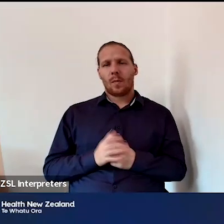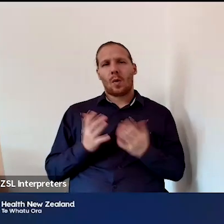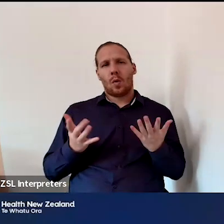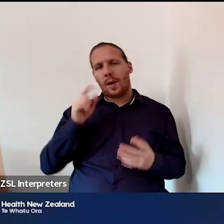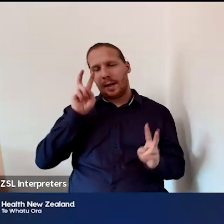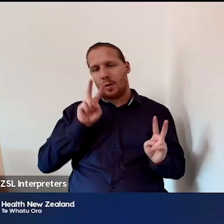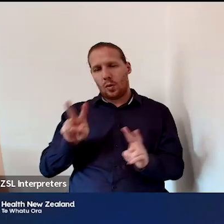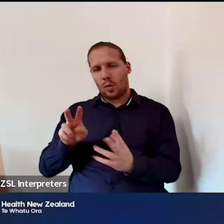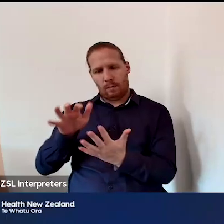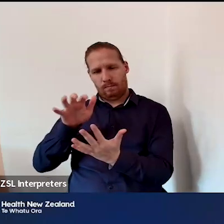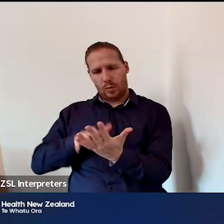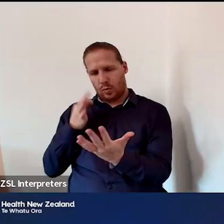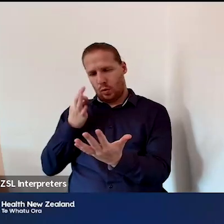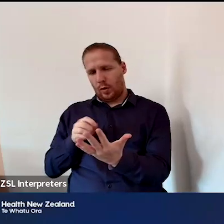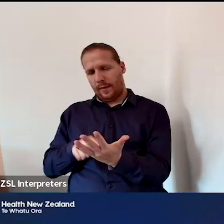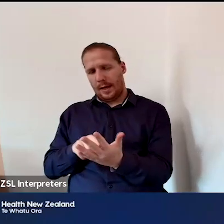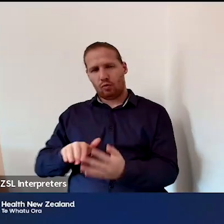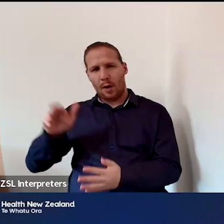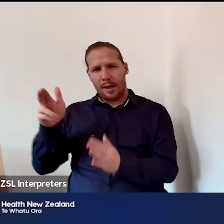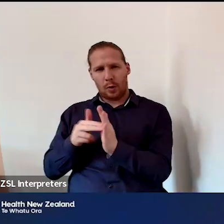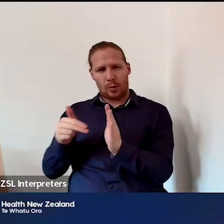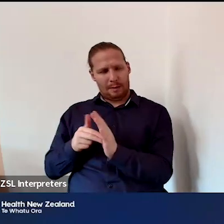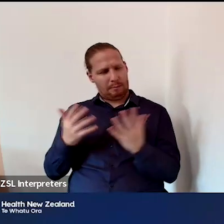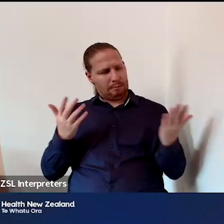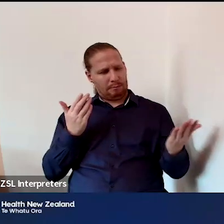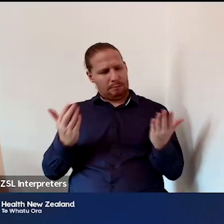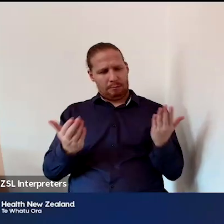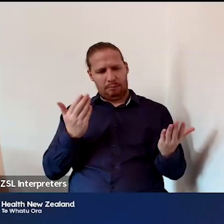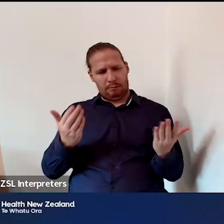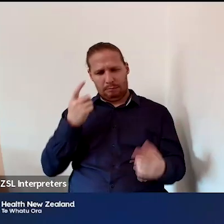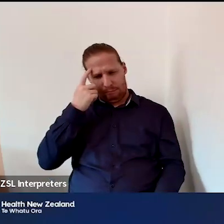Does this look like it's making any sense? You know, it would. We don't want to actually,